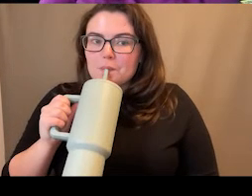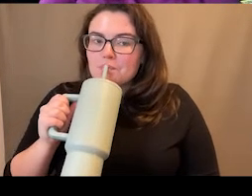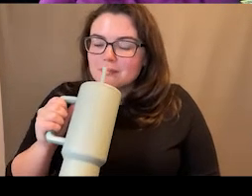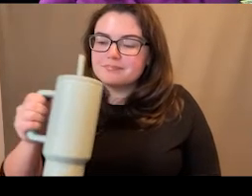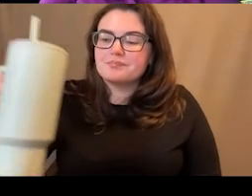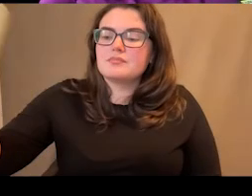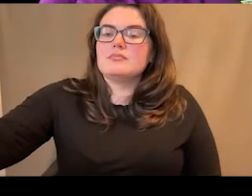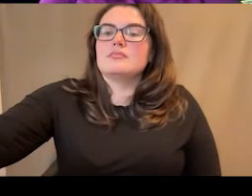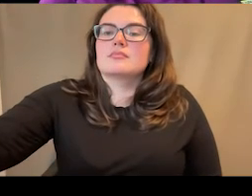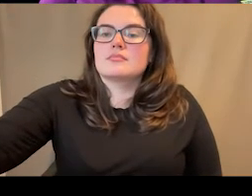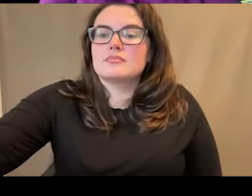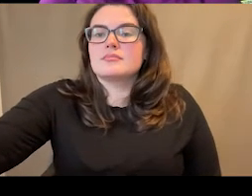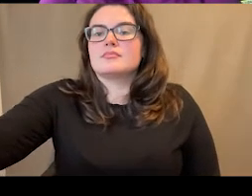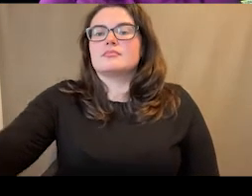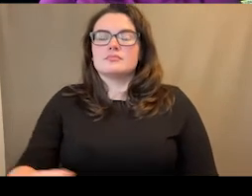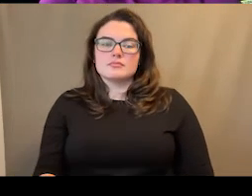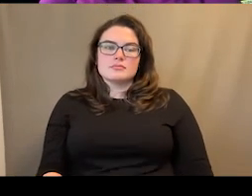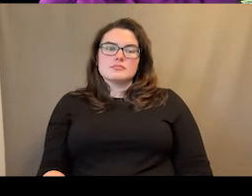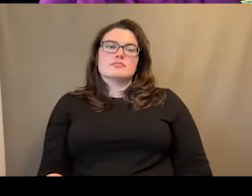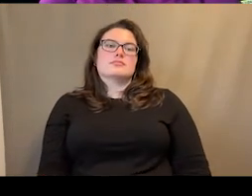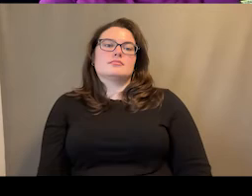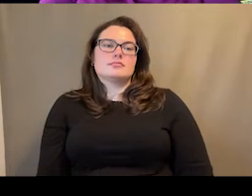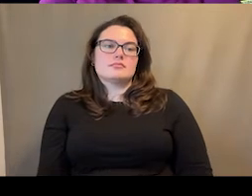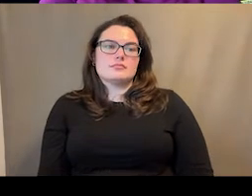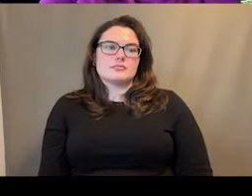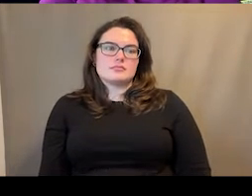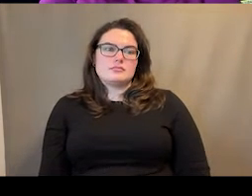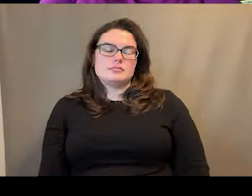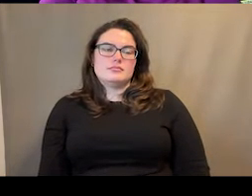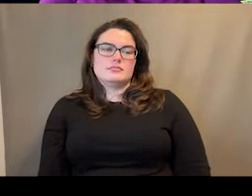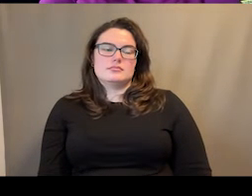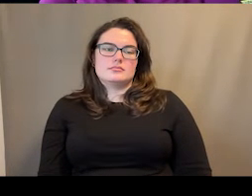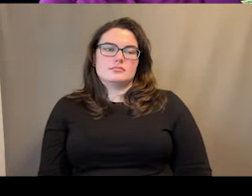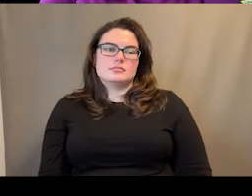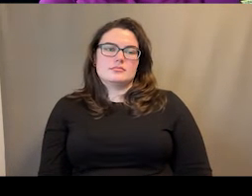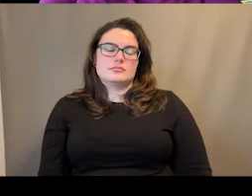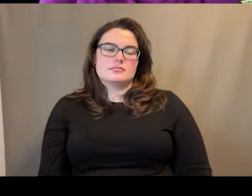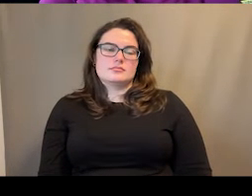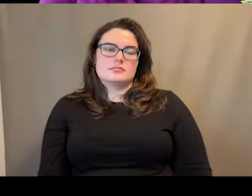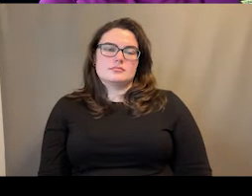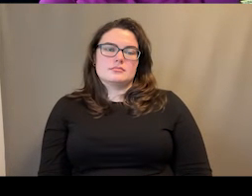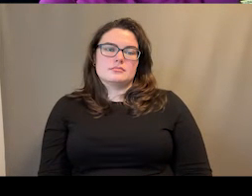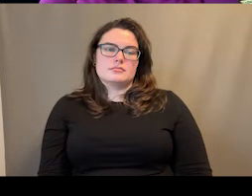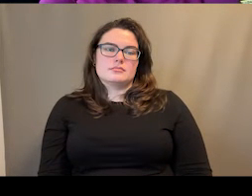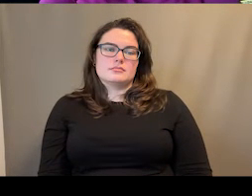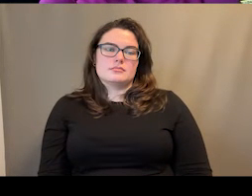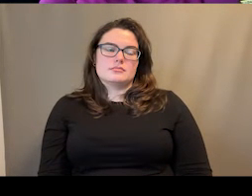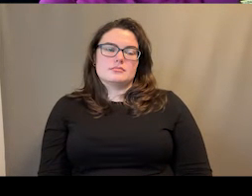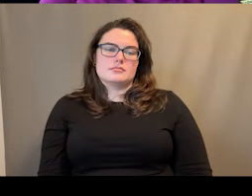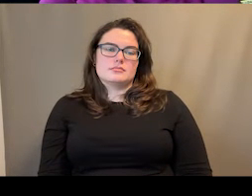another or multiple programs or sometimes you submit a proposal to